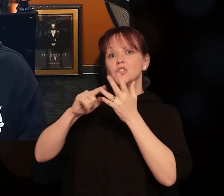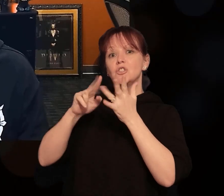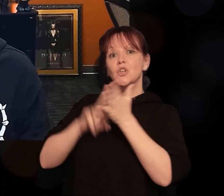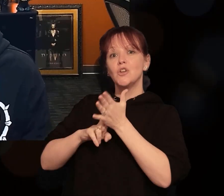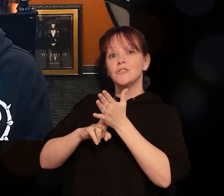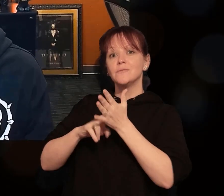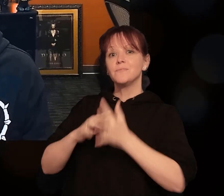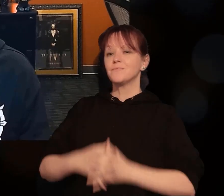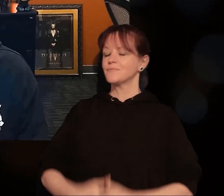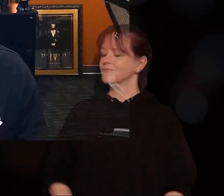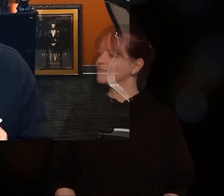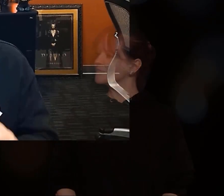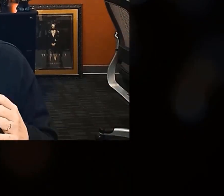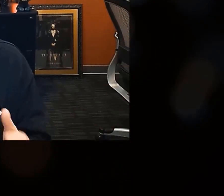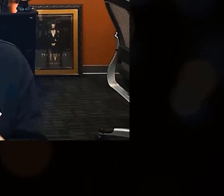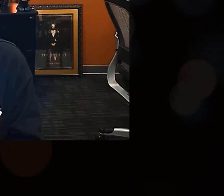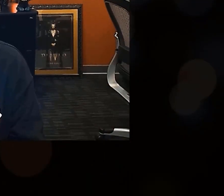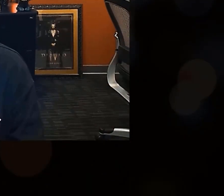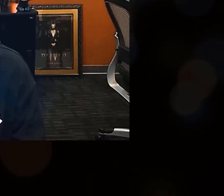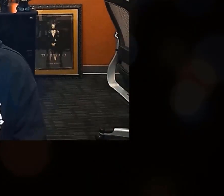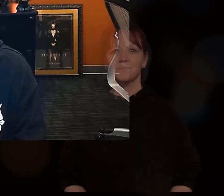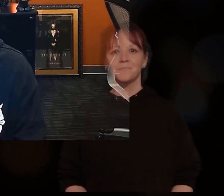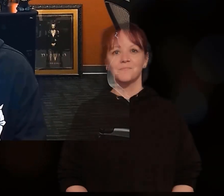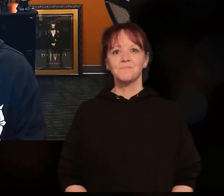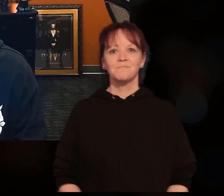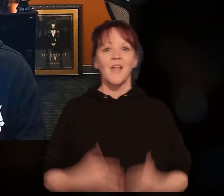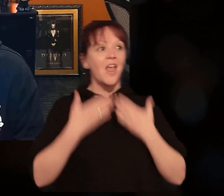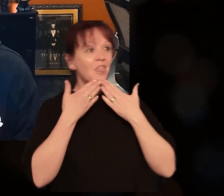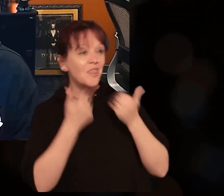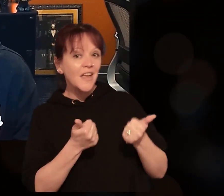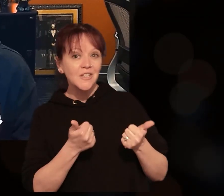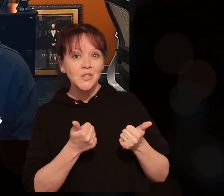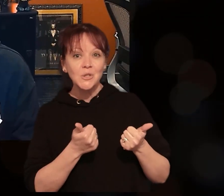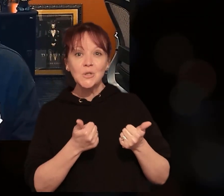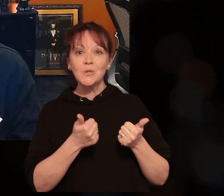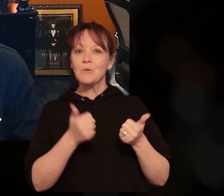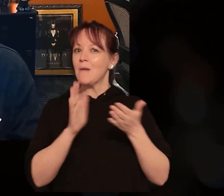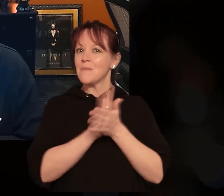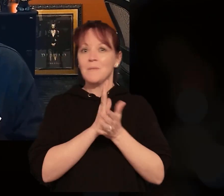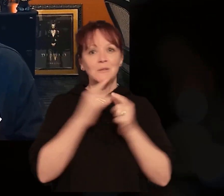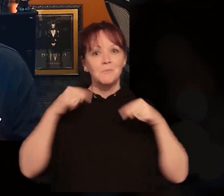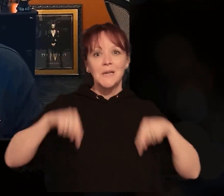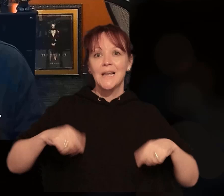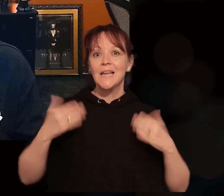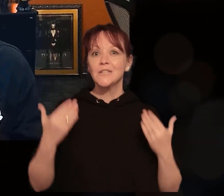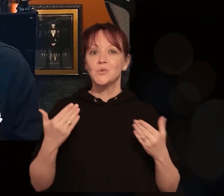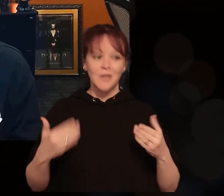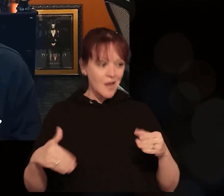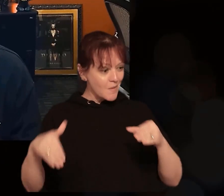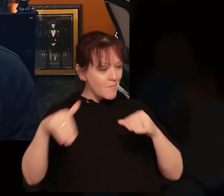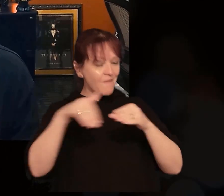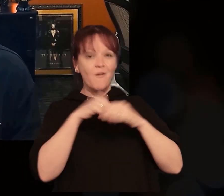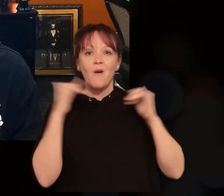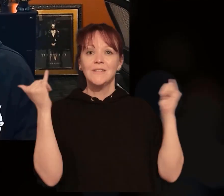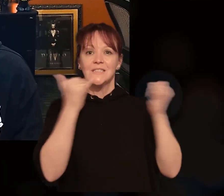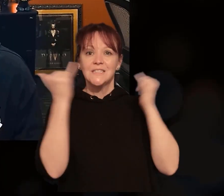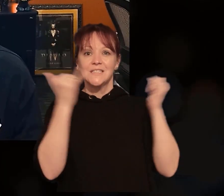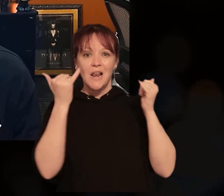Thanks, Steve. It's a pleasure to be with you today and to be able to take part in celebrating the progress made in accessibility over the past year.